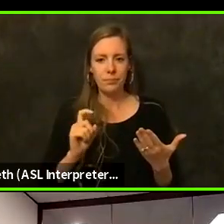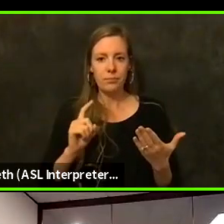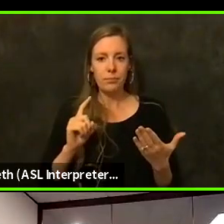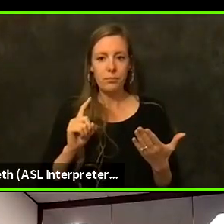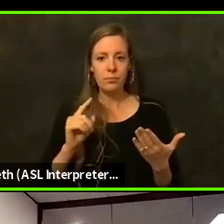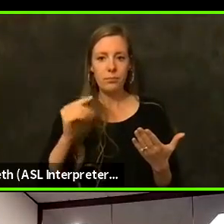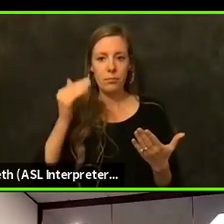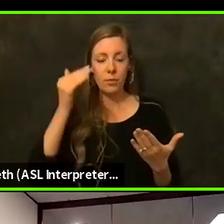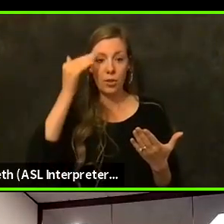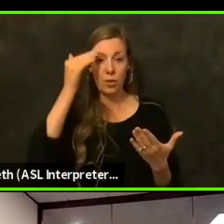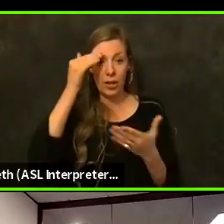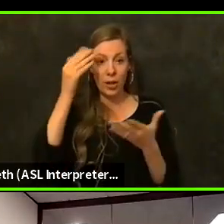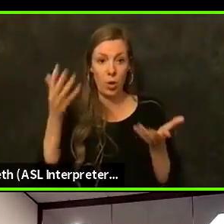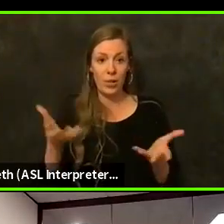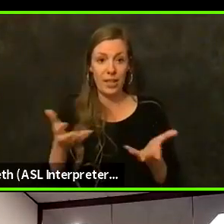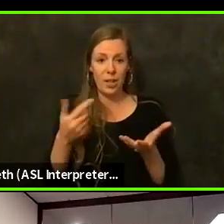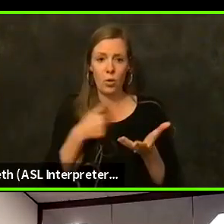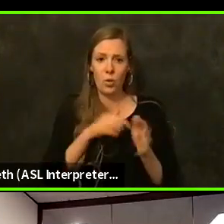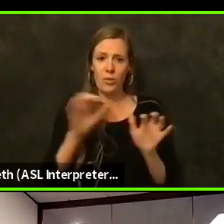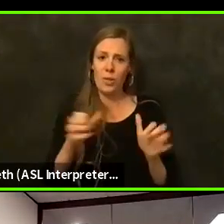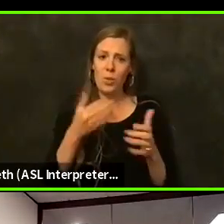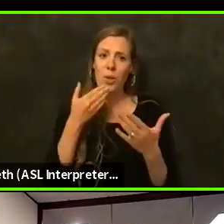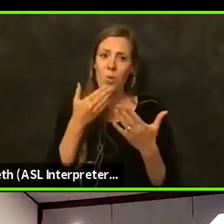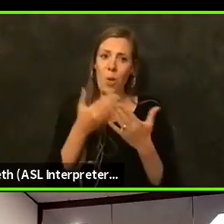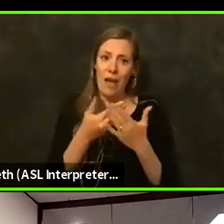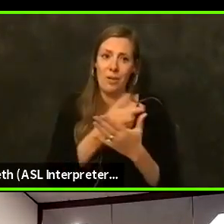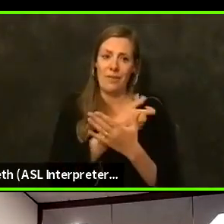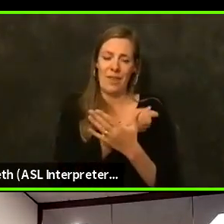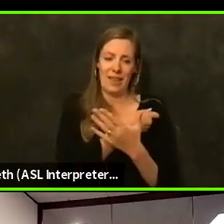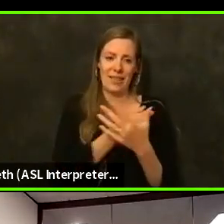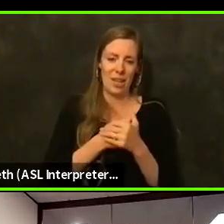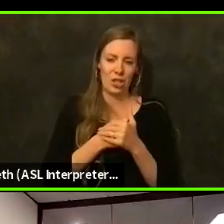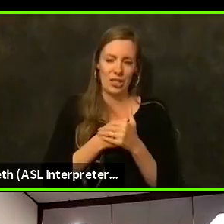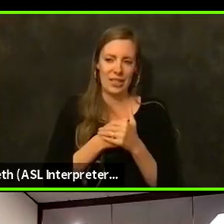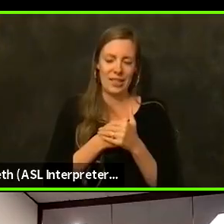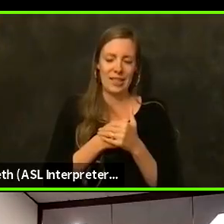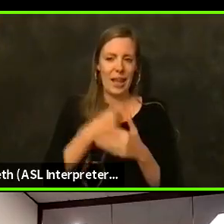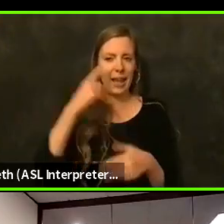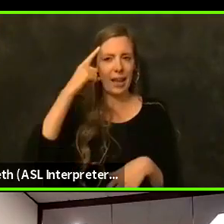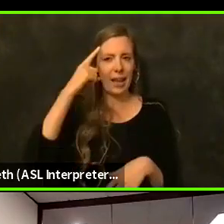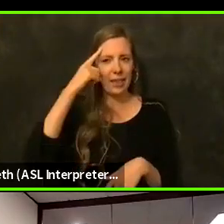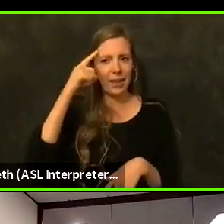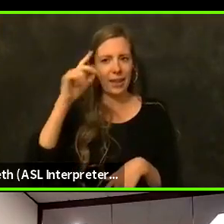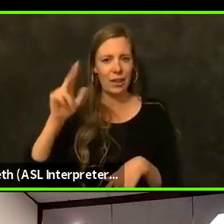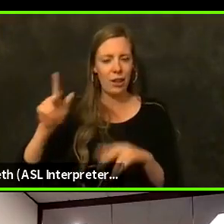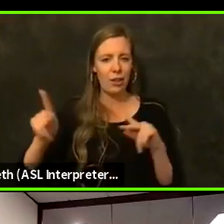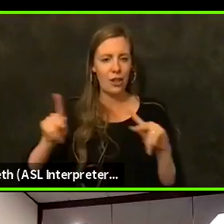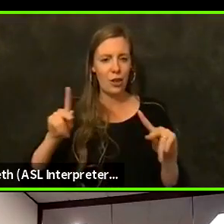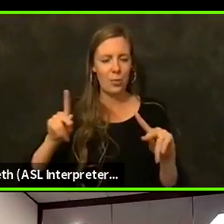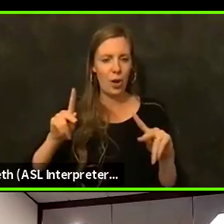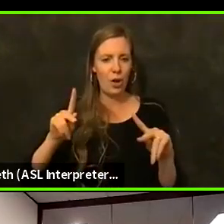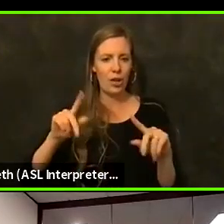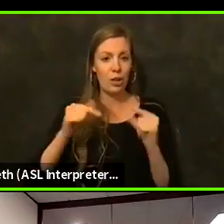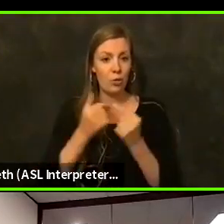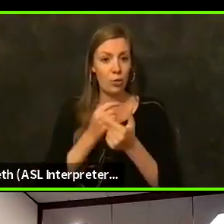Sonoma County, we've been doing really, really well, Evacuación. And I think the third party administrator coming in, we're going to try to keep that